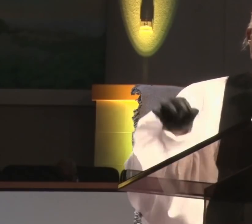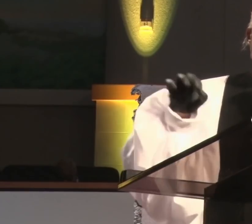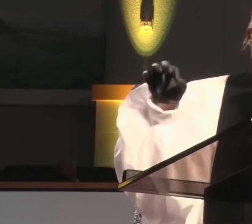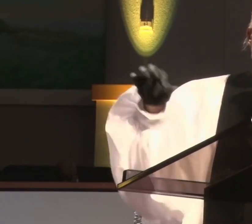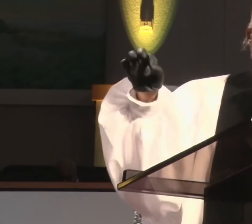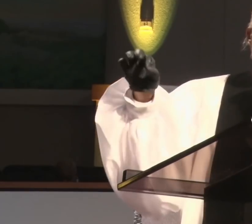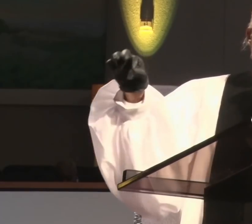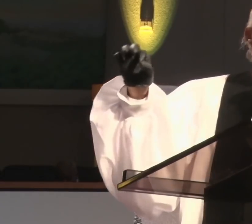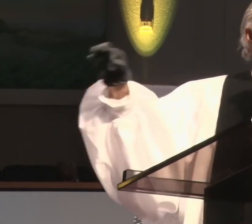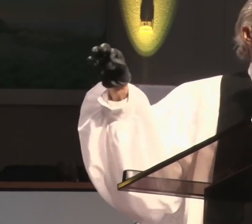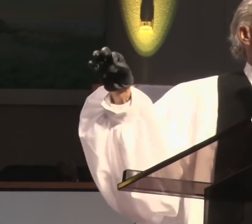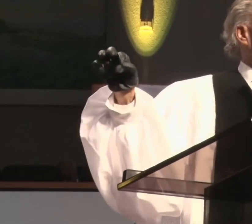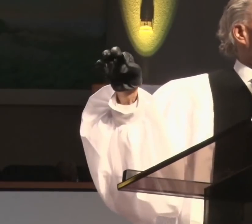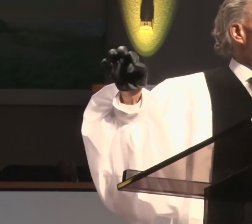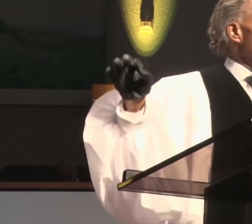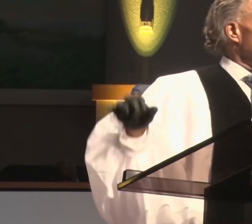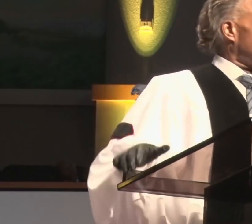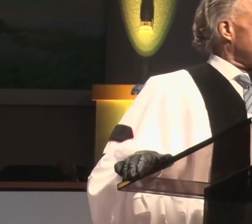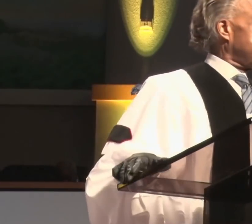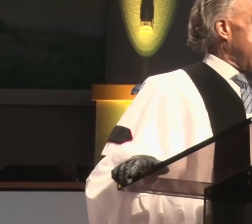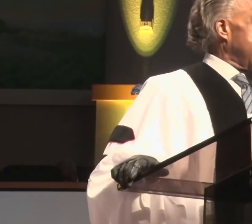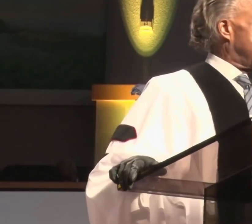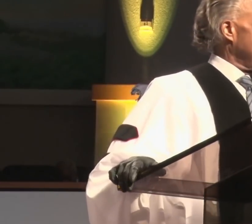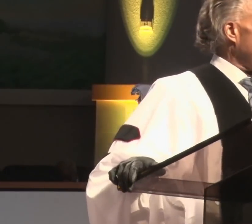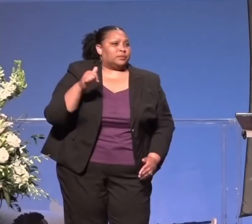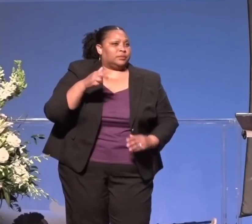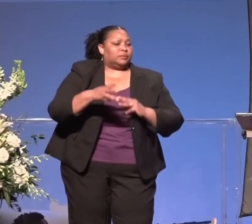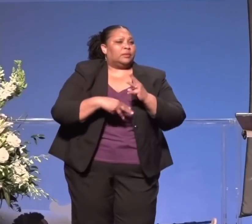WE HAVE PERMITTED PEOPLE TO